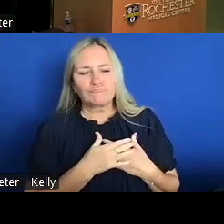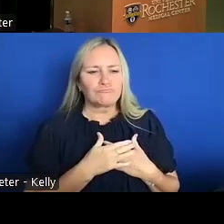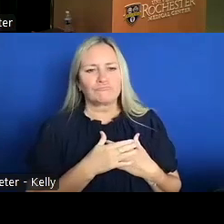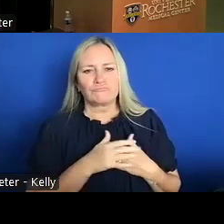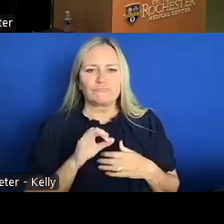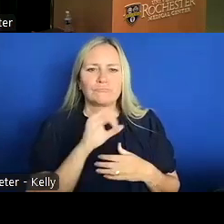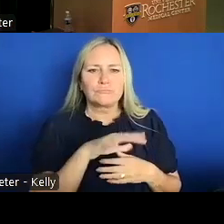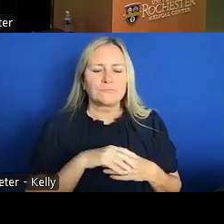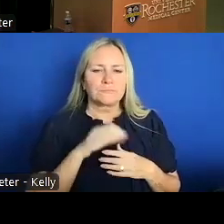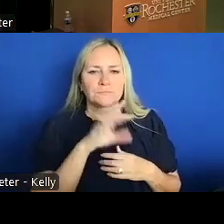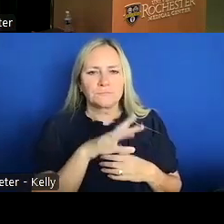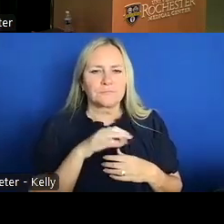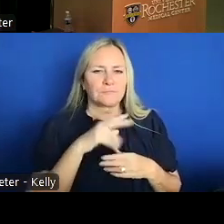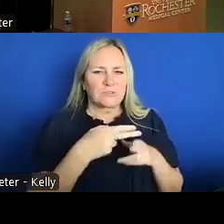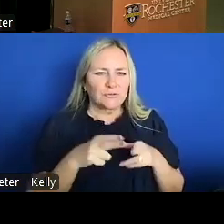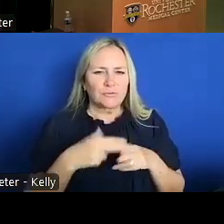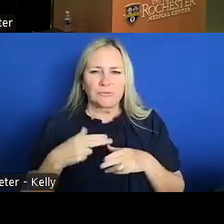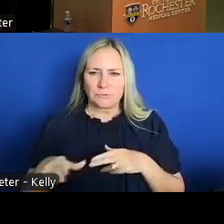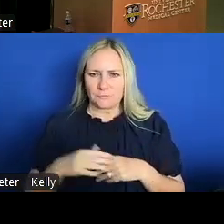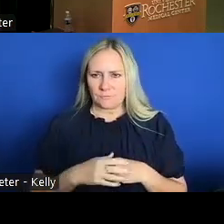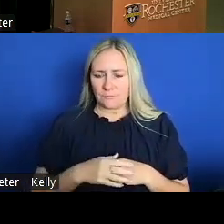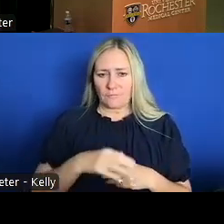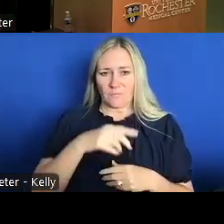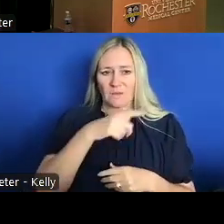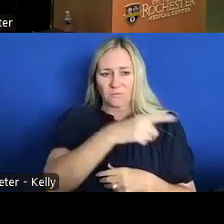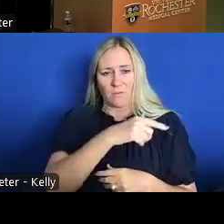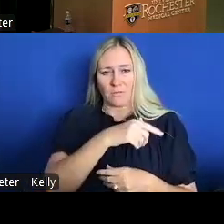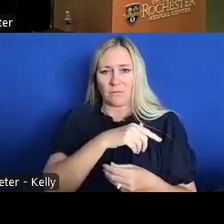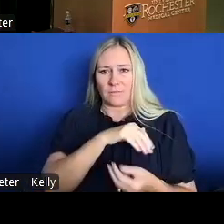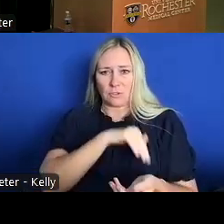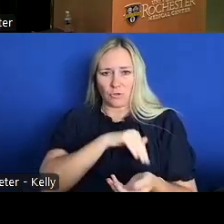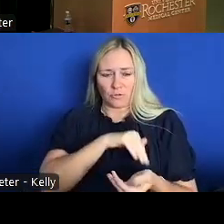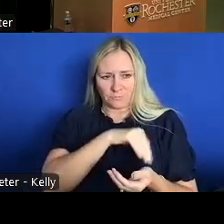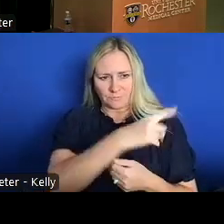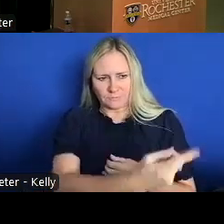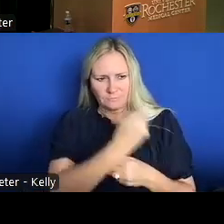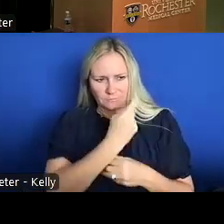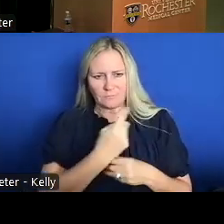uh the resident asks me uh consults with me and I said well what else has been going on in the